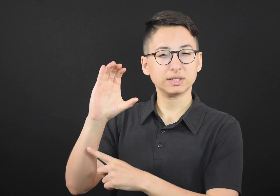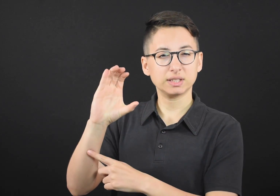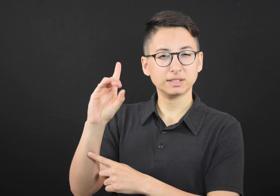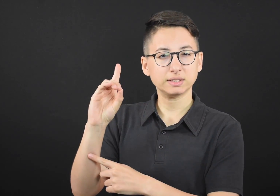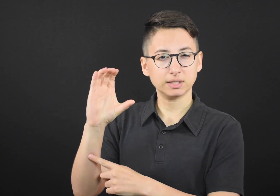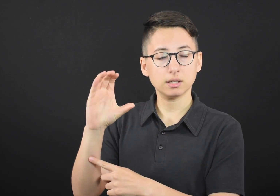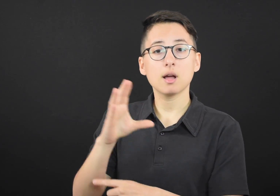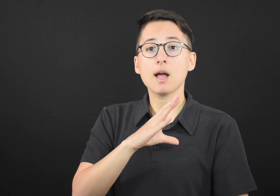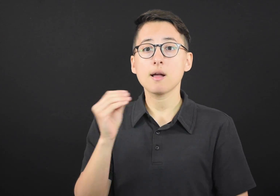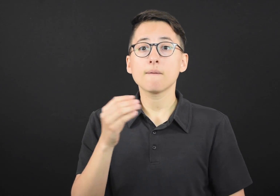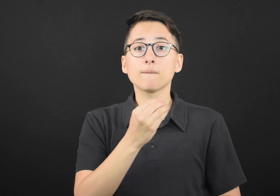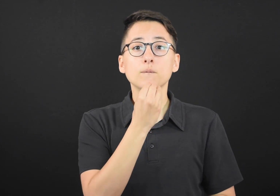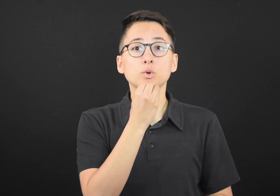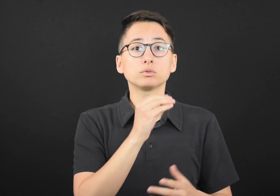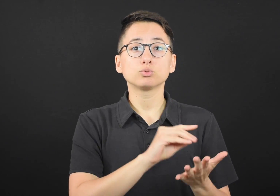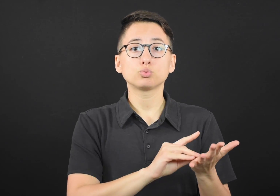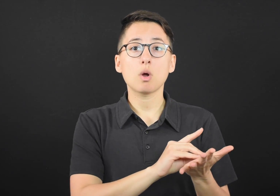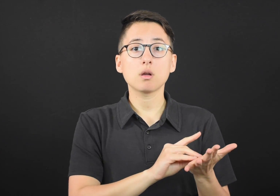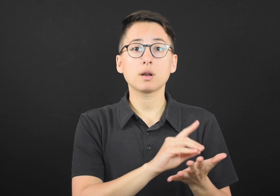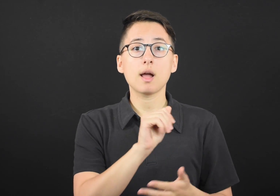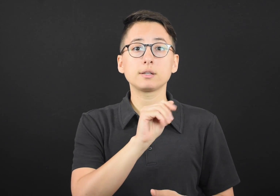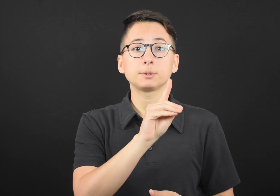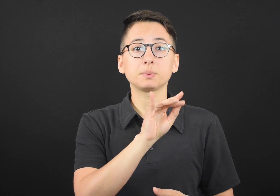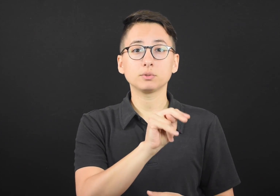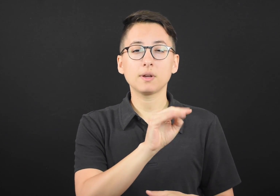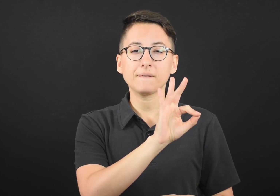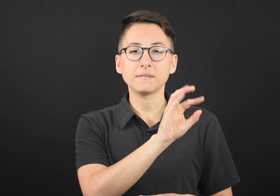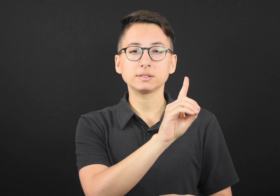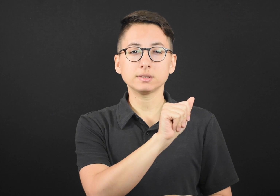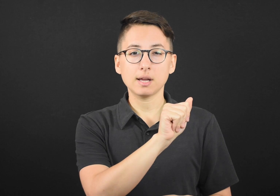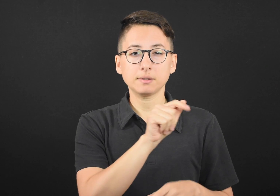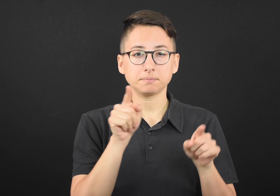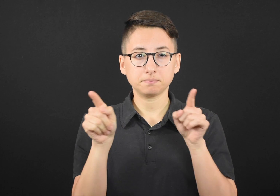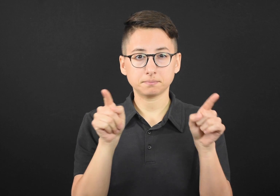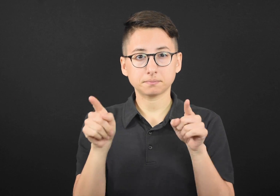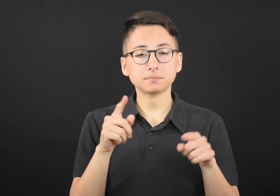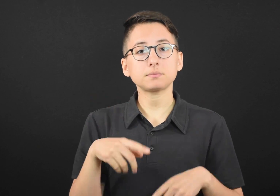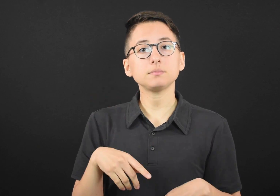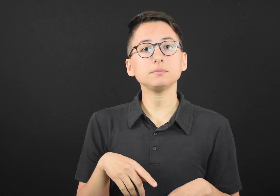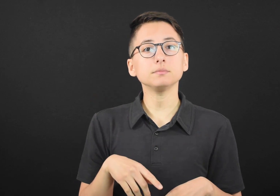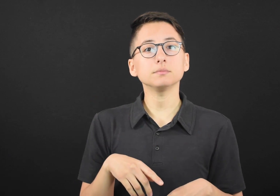Drug Administration (FDA) to track vaccine side effects,